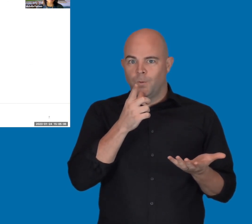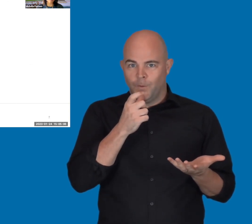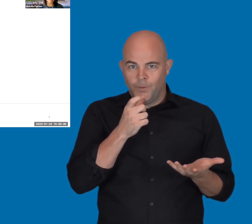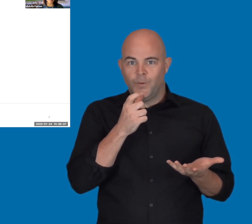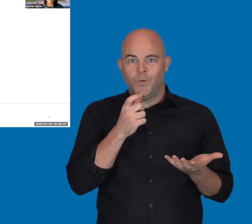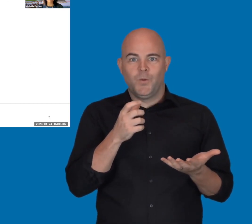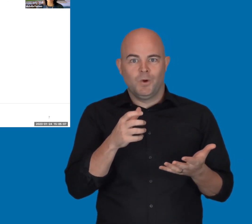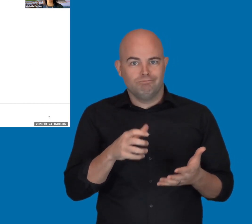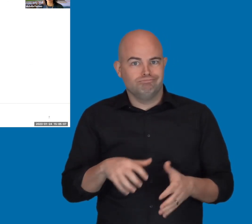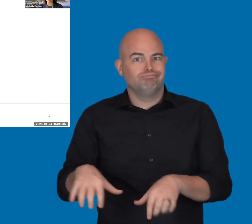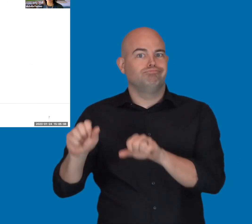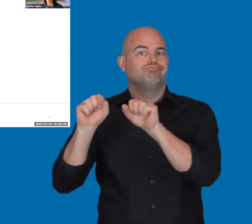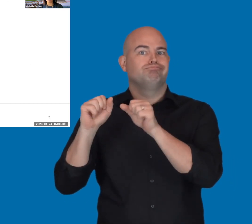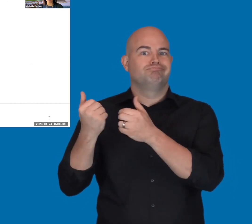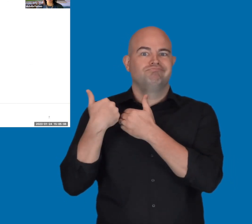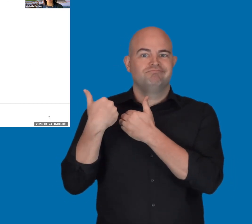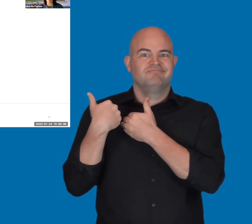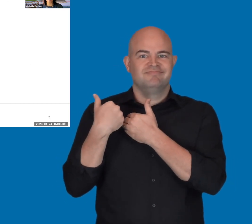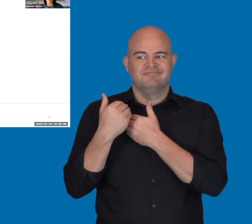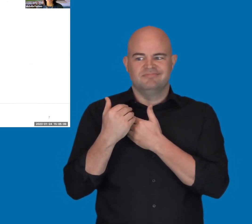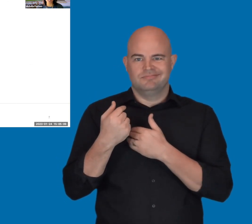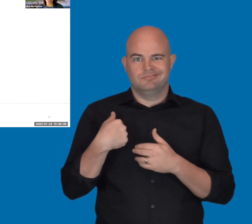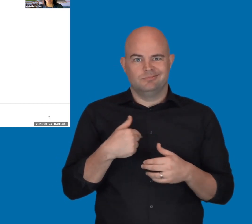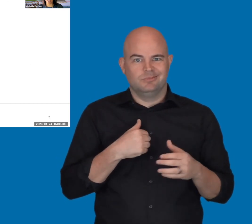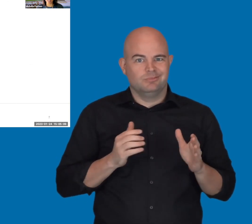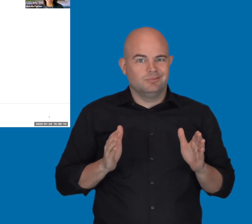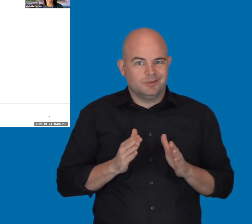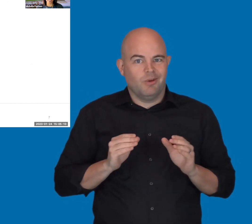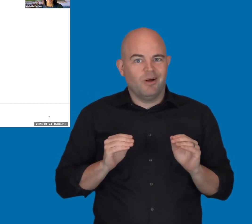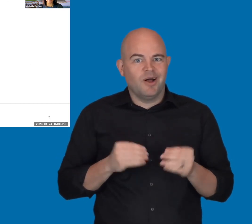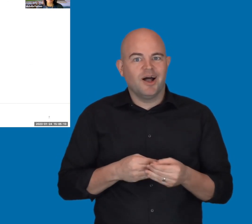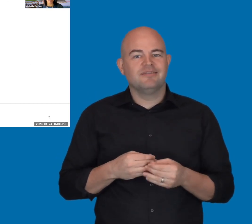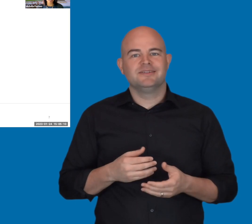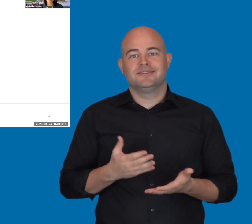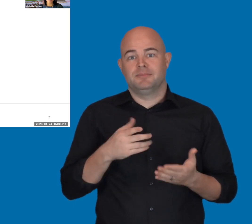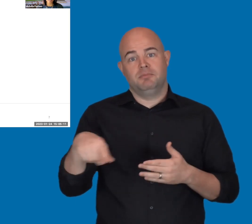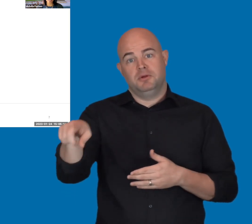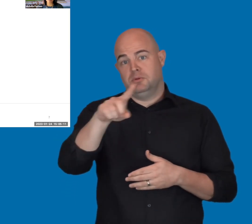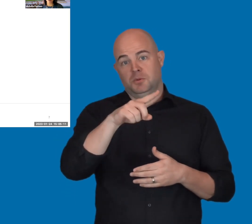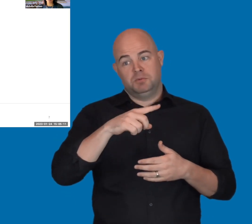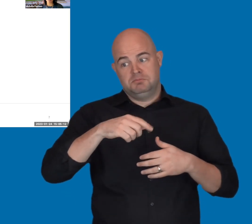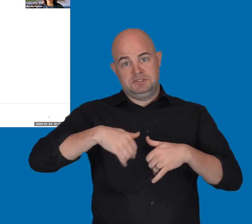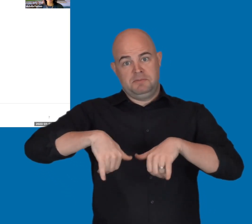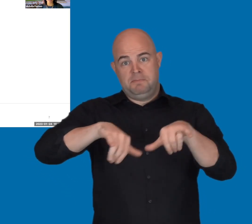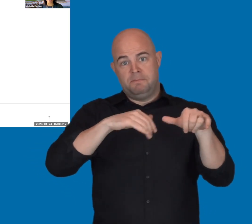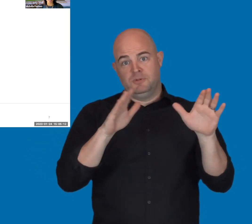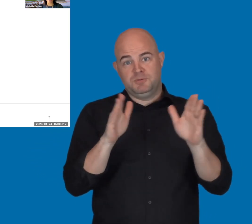So, that was our highlight of our Ally weeks because we,